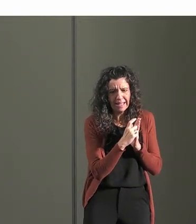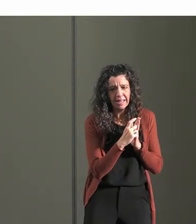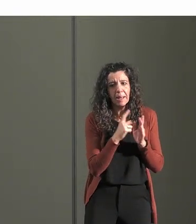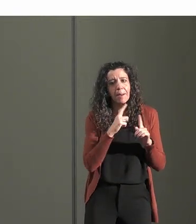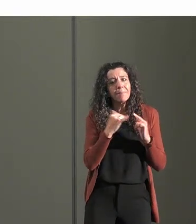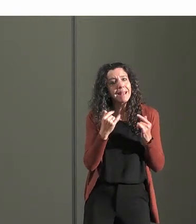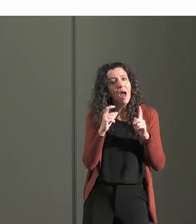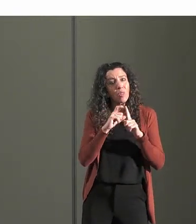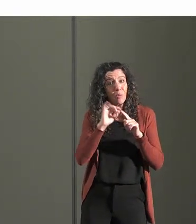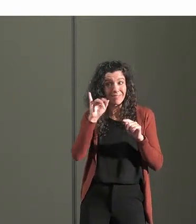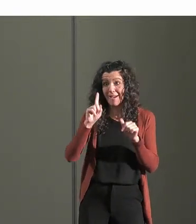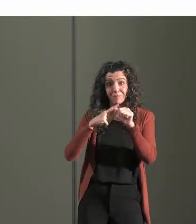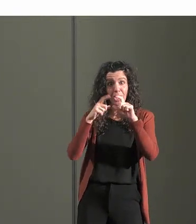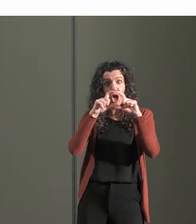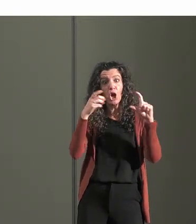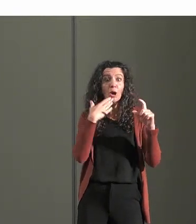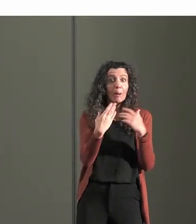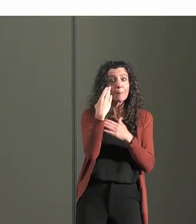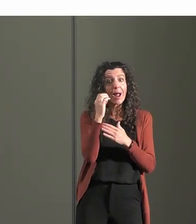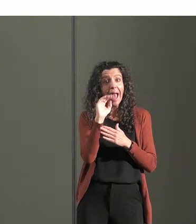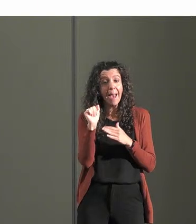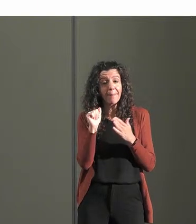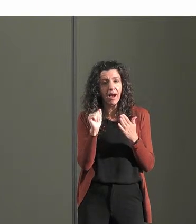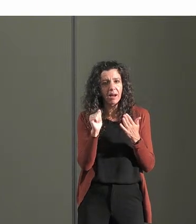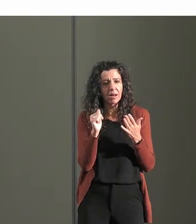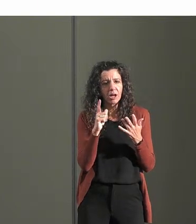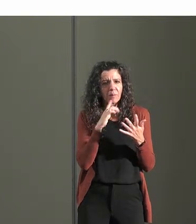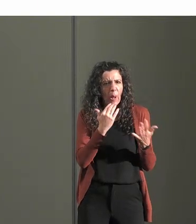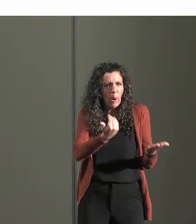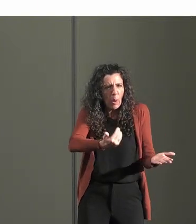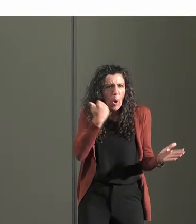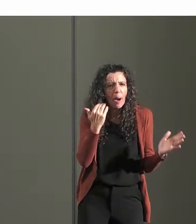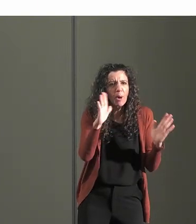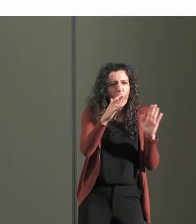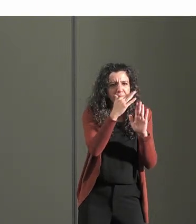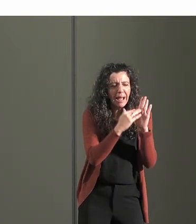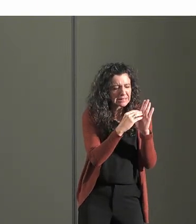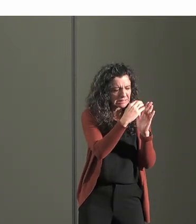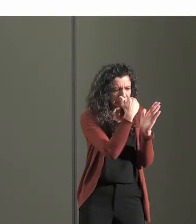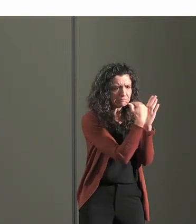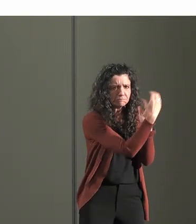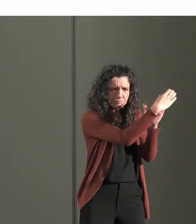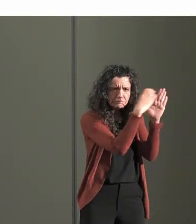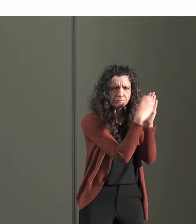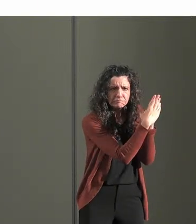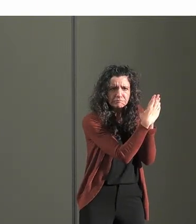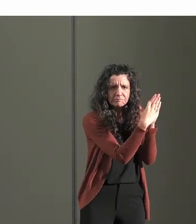are big. And now, good morning Emma, heading on top, is taking